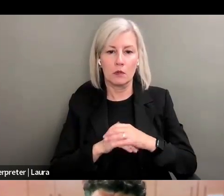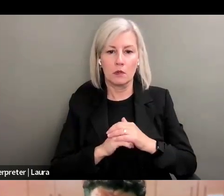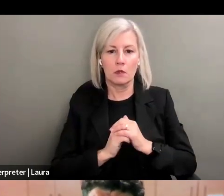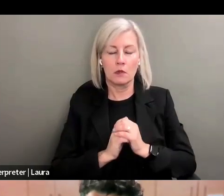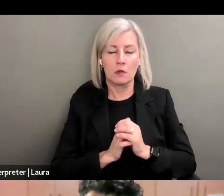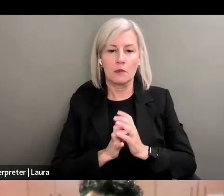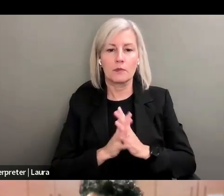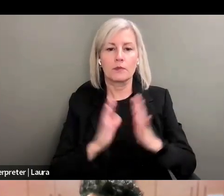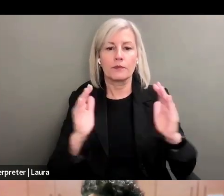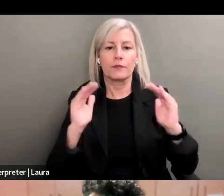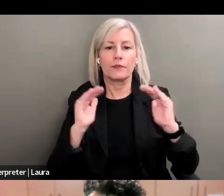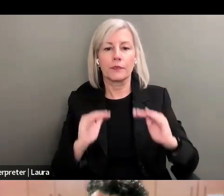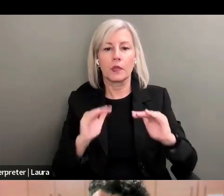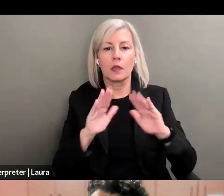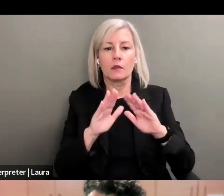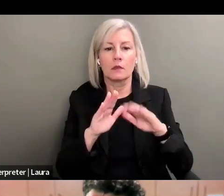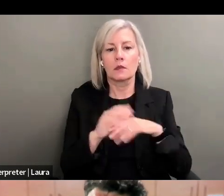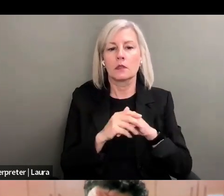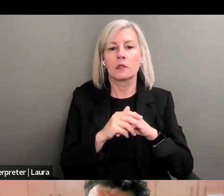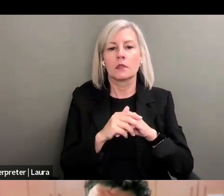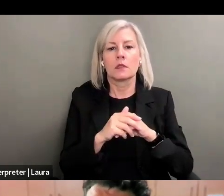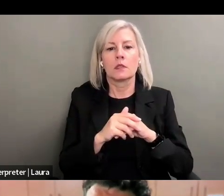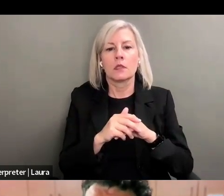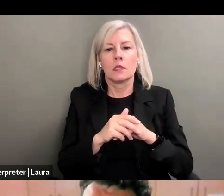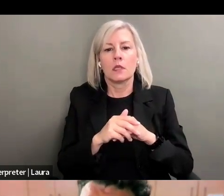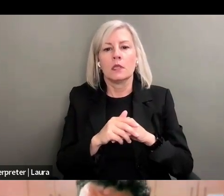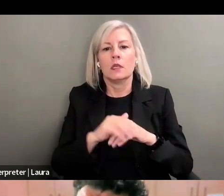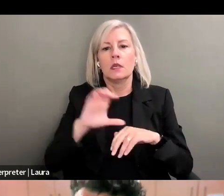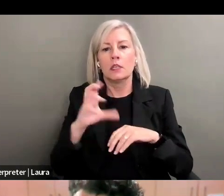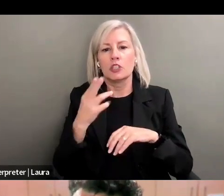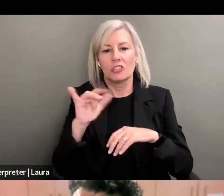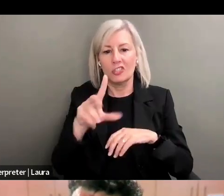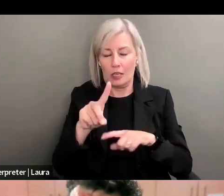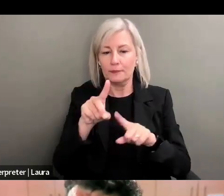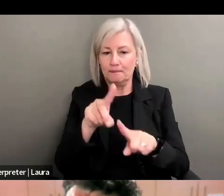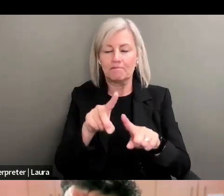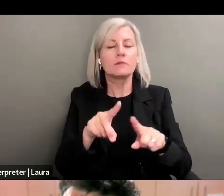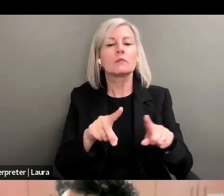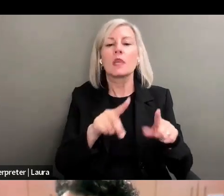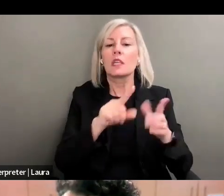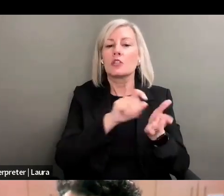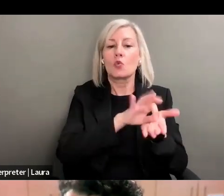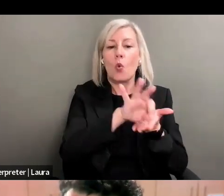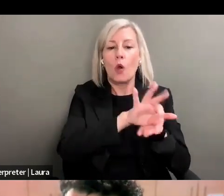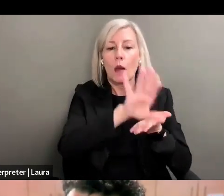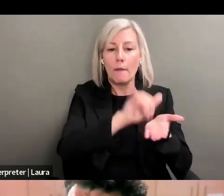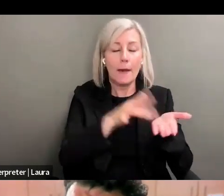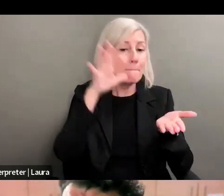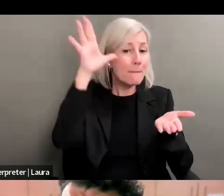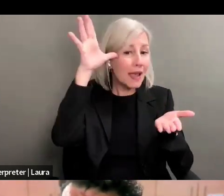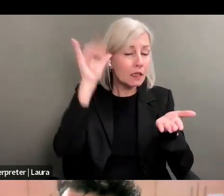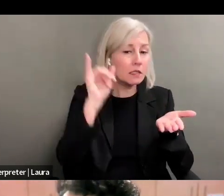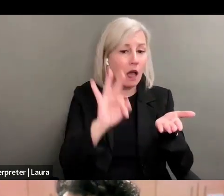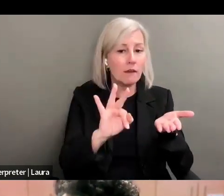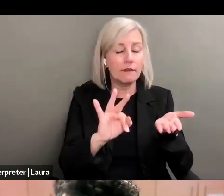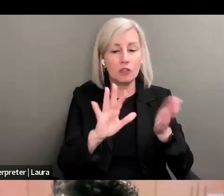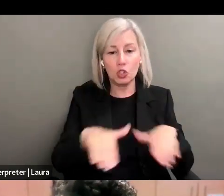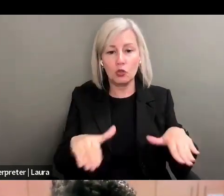Next, we have the child here. And again, it's an inventory of behaviors that are scored by either the parent of children ages three and up or by children scoring